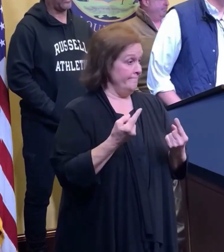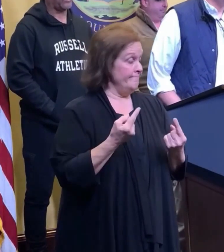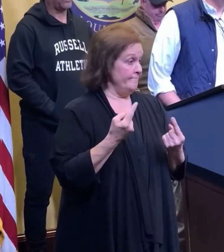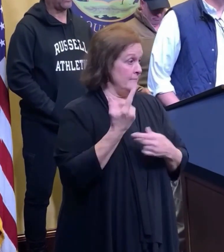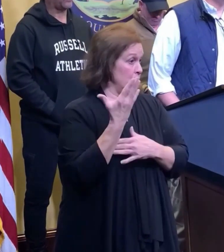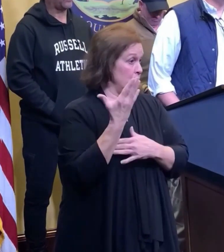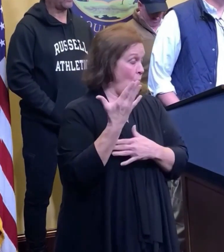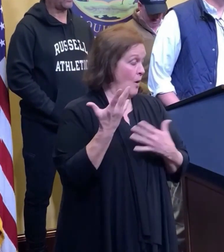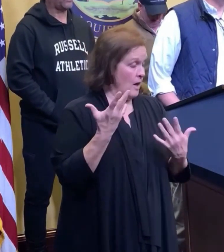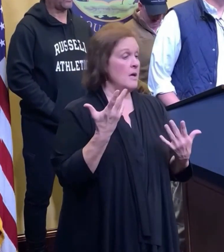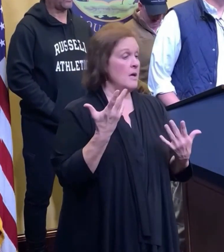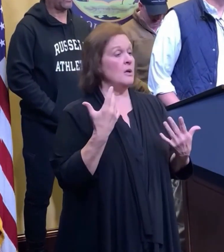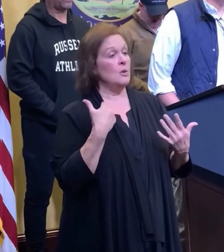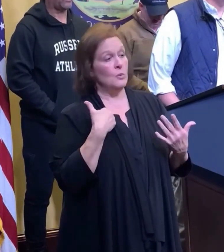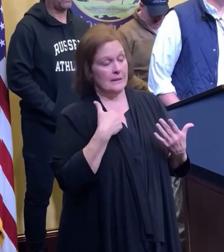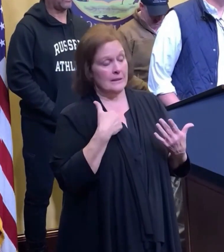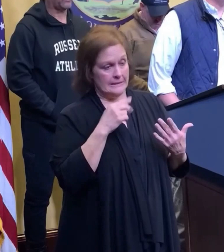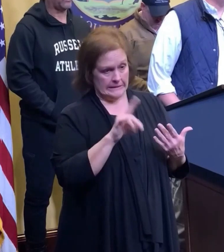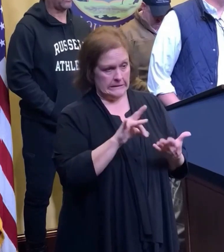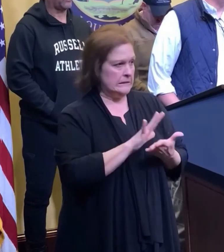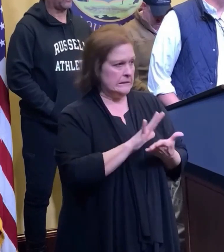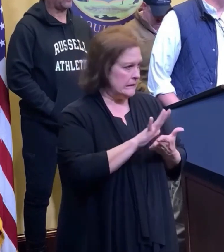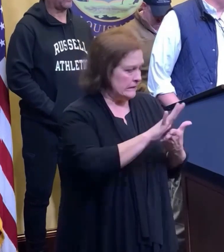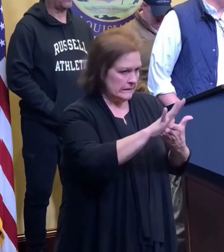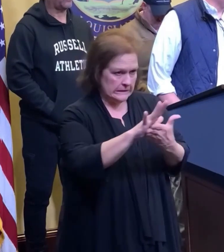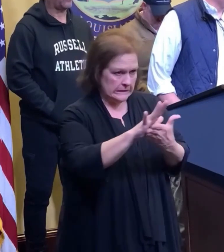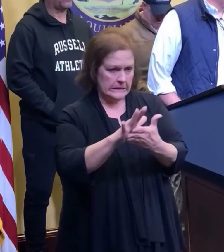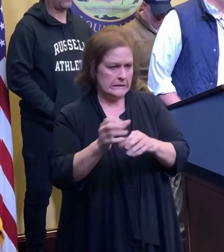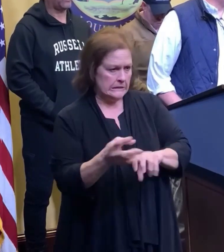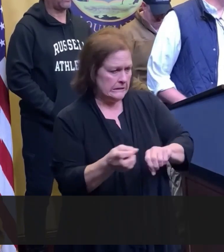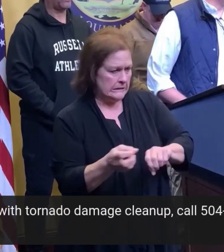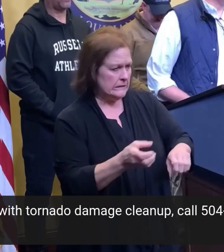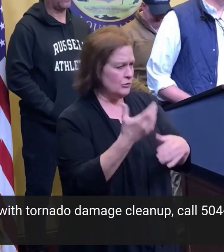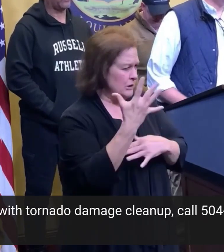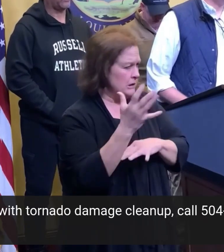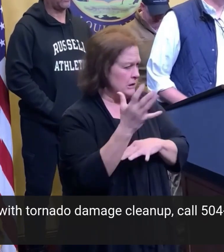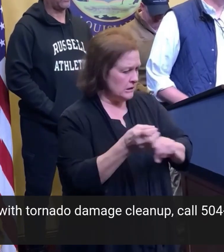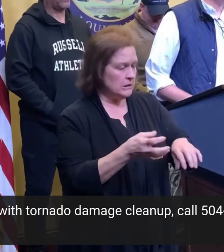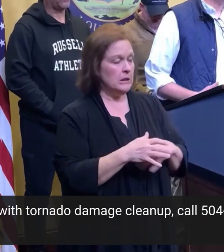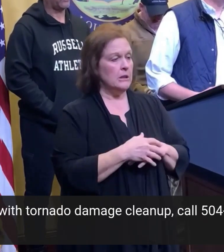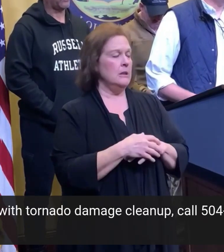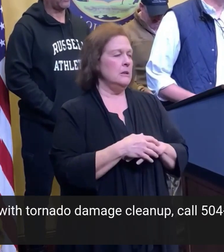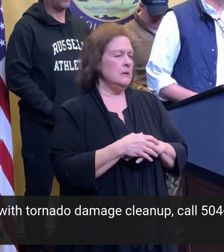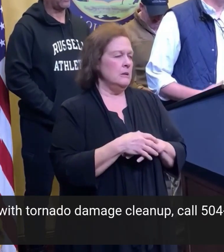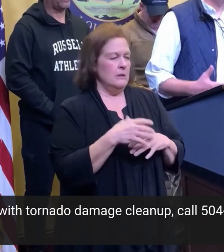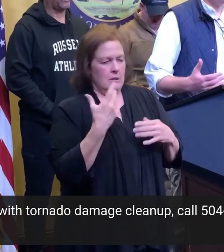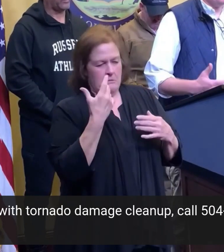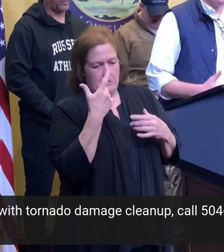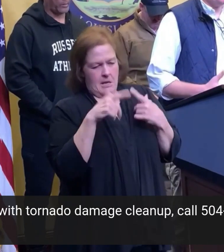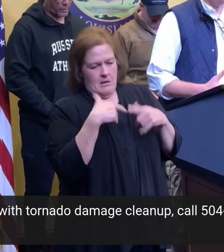is clearing debris from public rights way we had less than 10 calls more than five